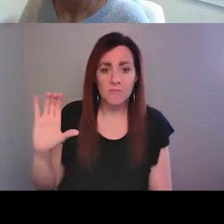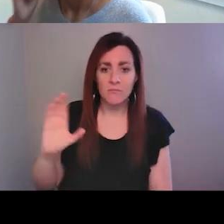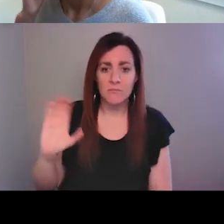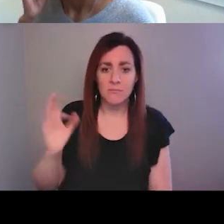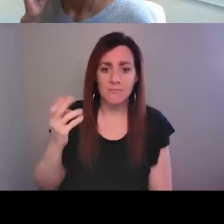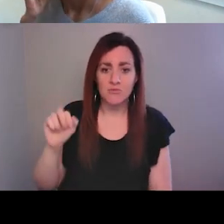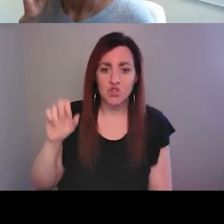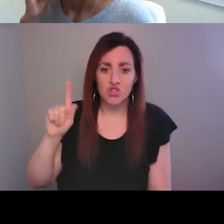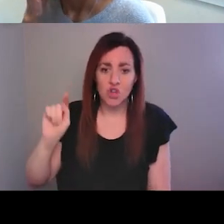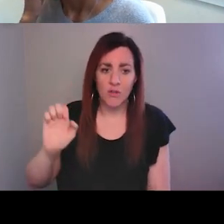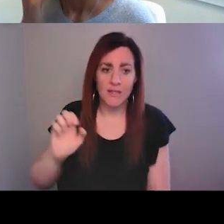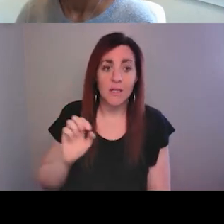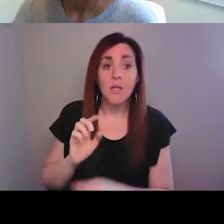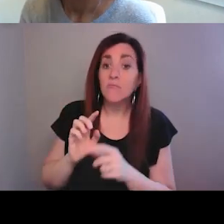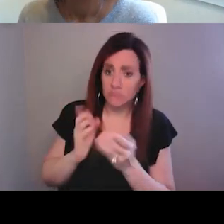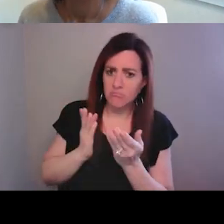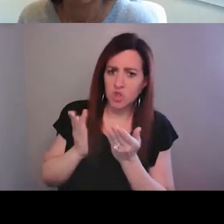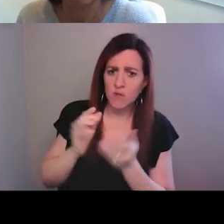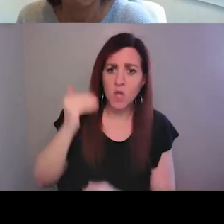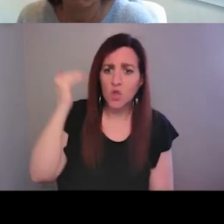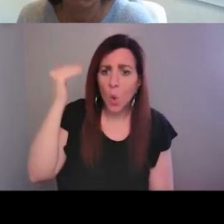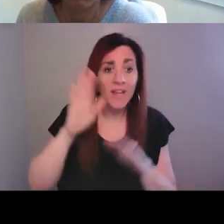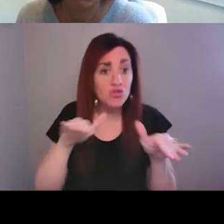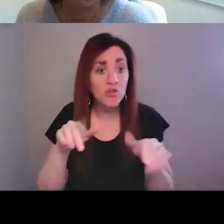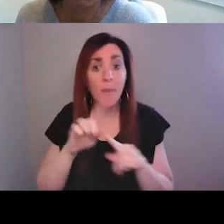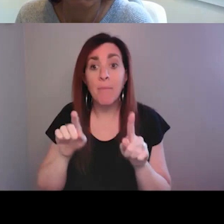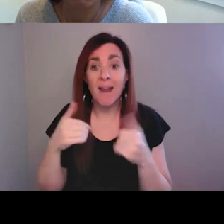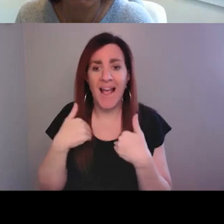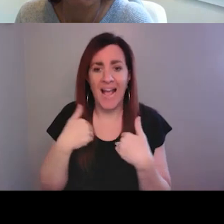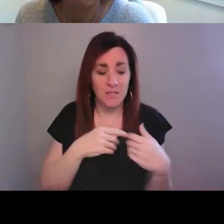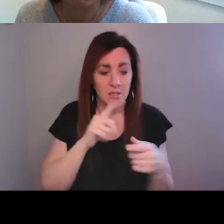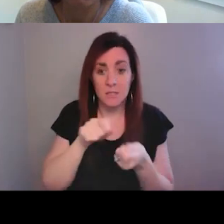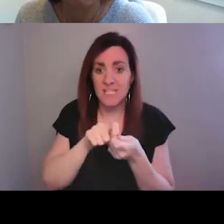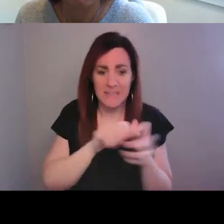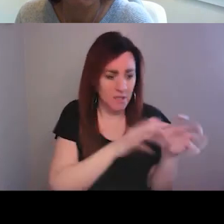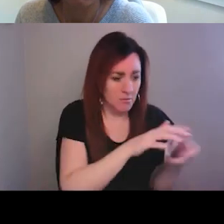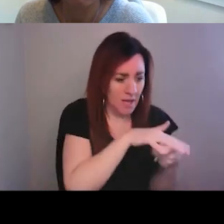FAMILIES WITH CHILDREN AS WELL.